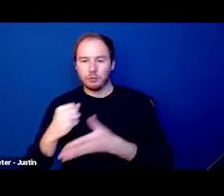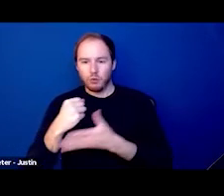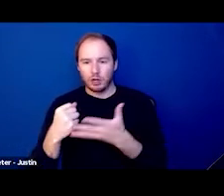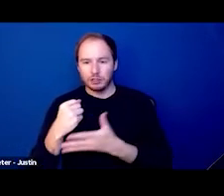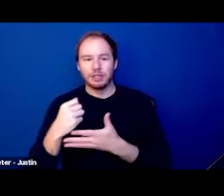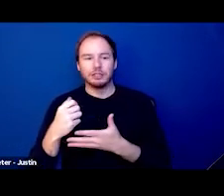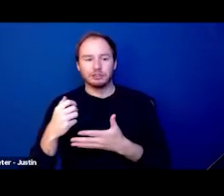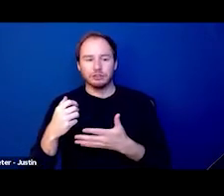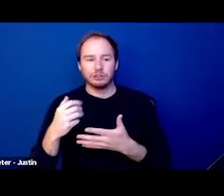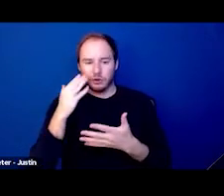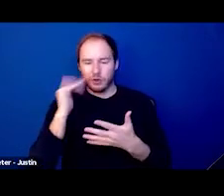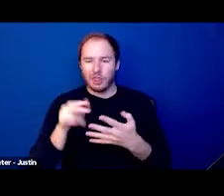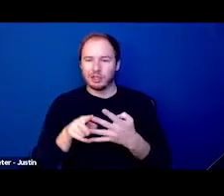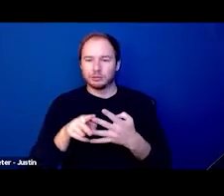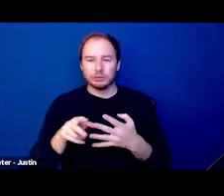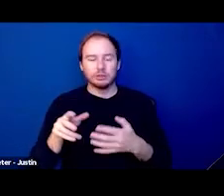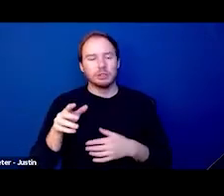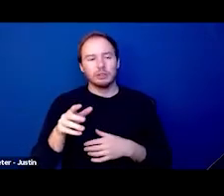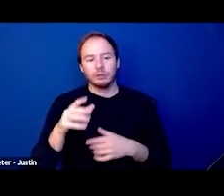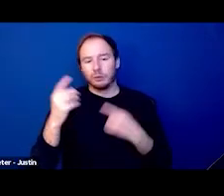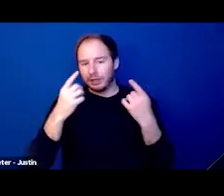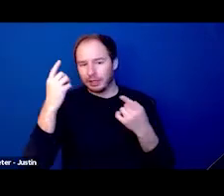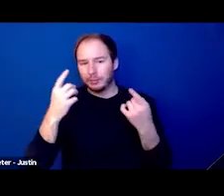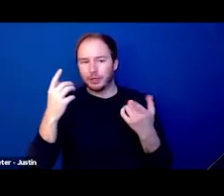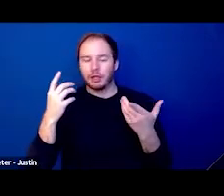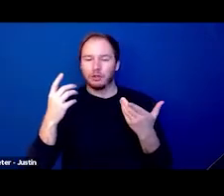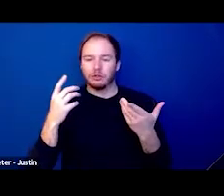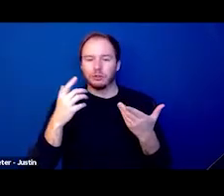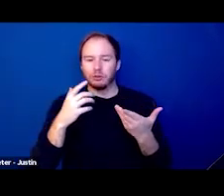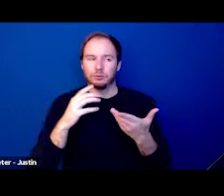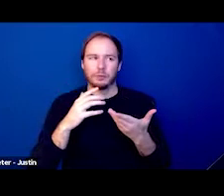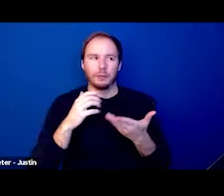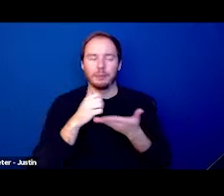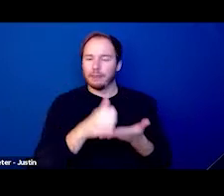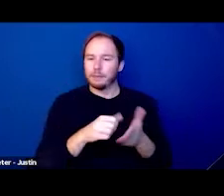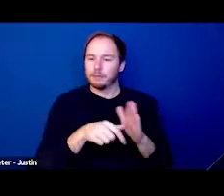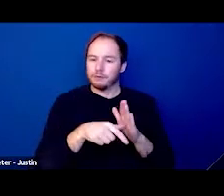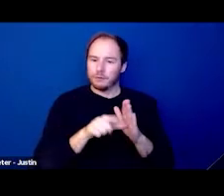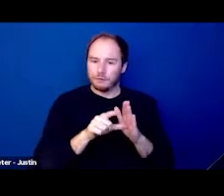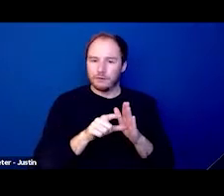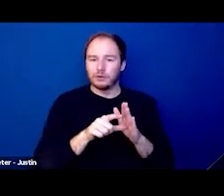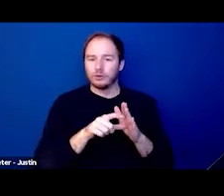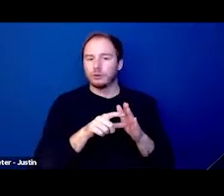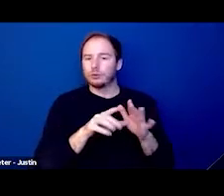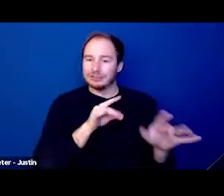So thinking about, you can help review, select, or develop assessment tools